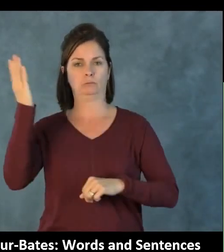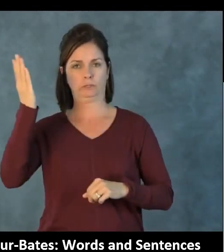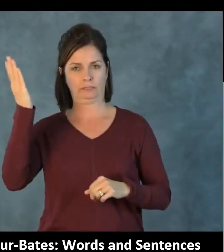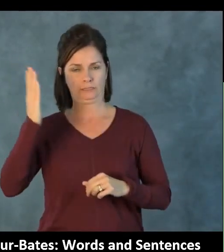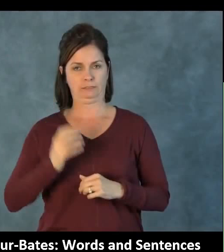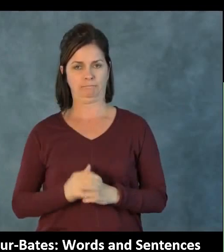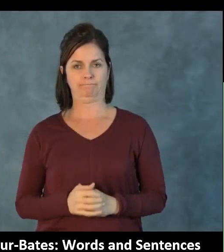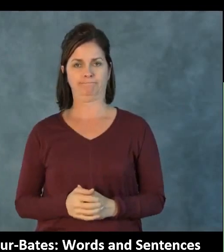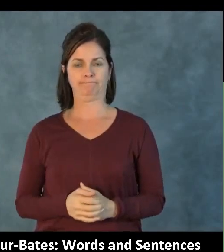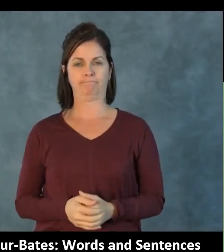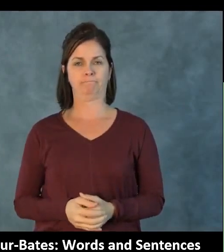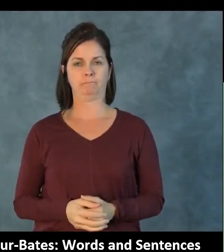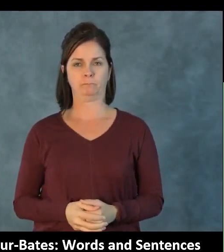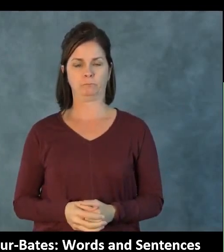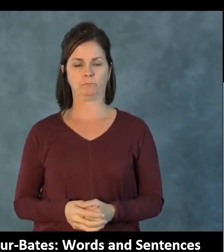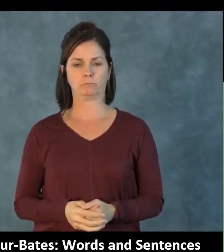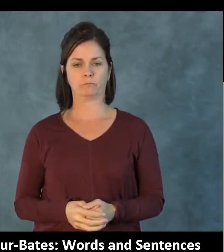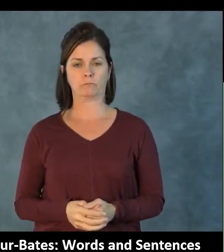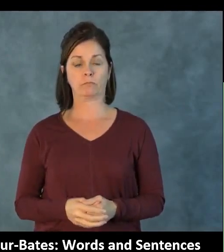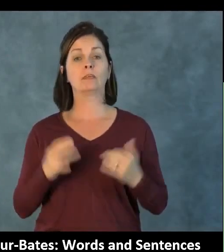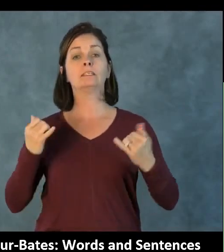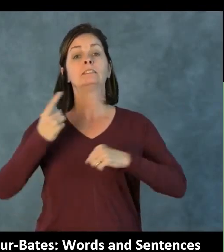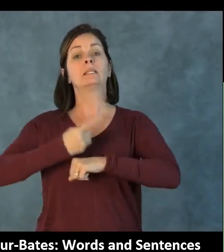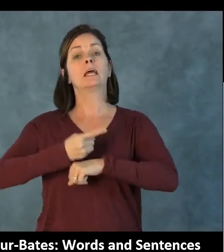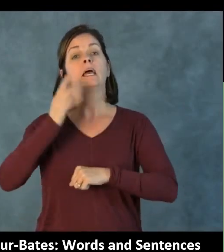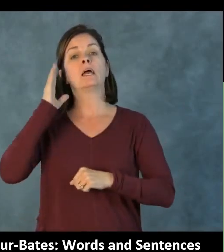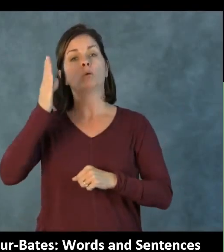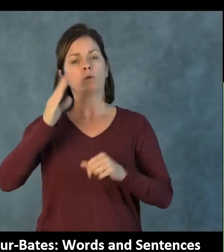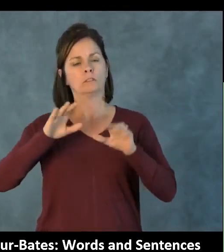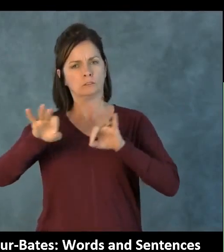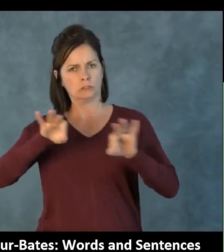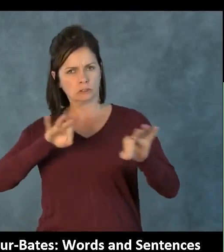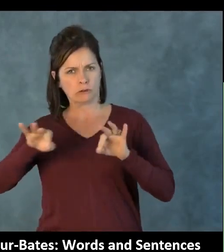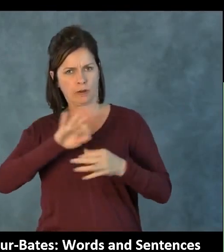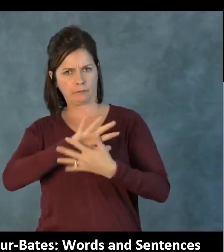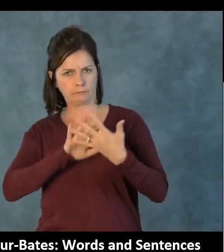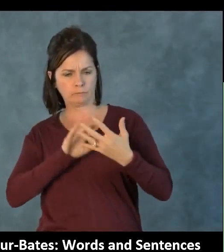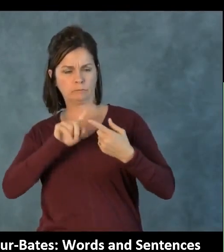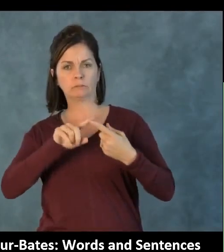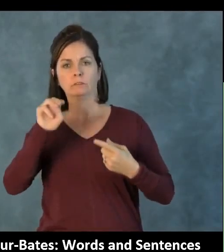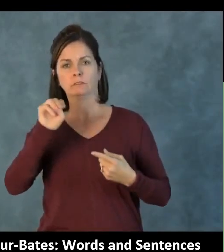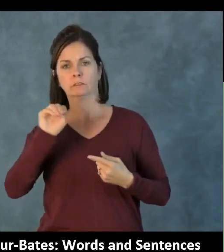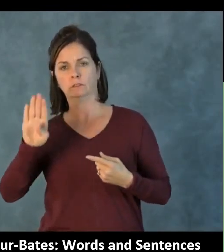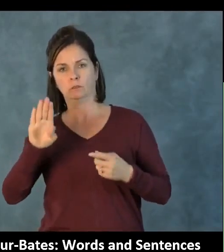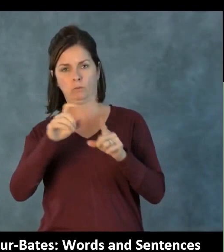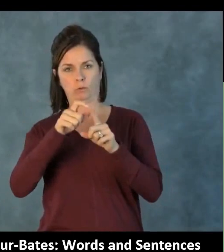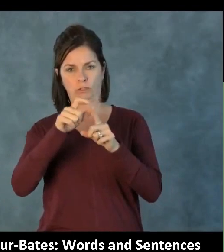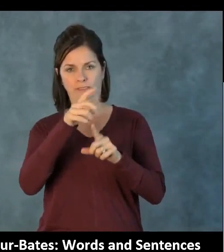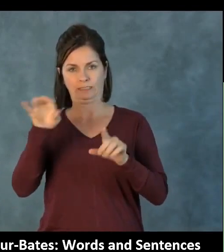Today, I'll be describing the MacArthur: Words and Sentences, talking about how to administer